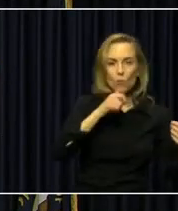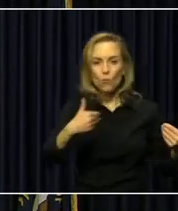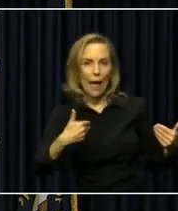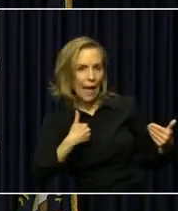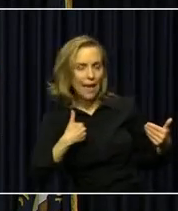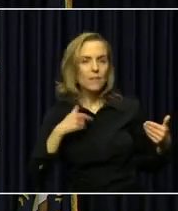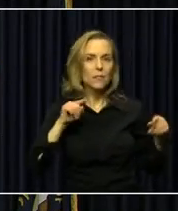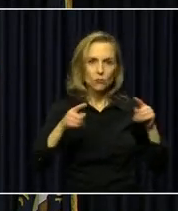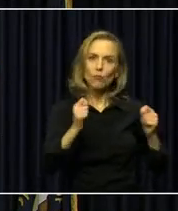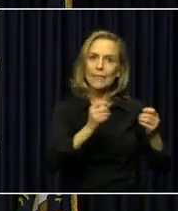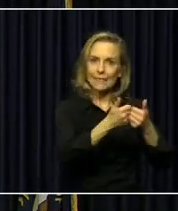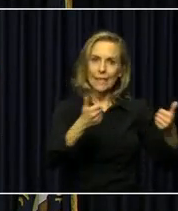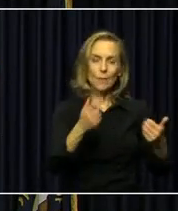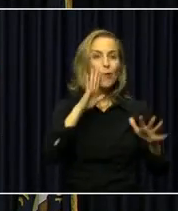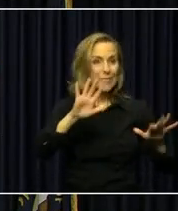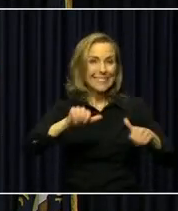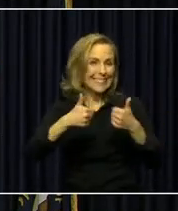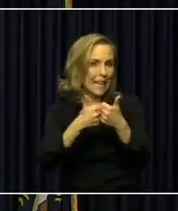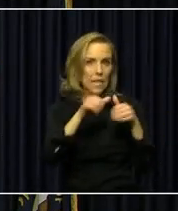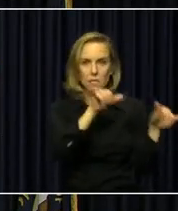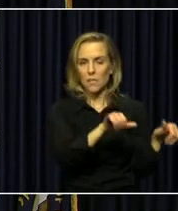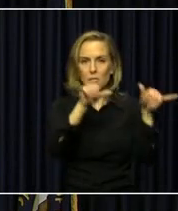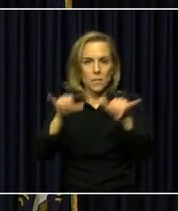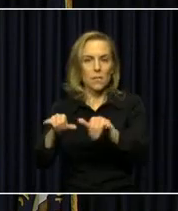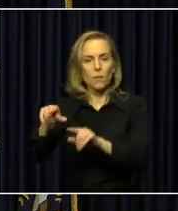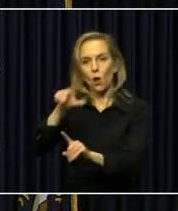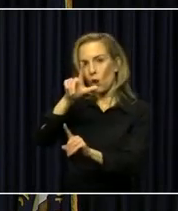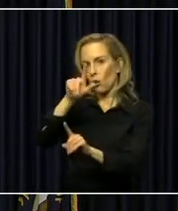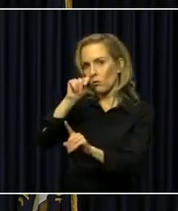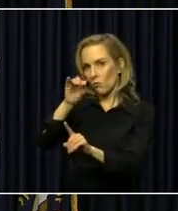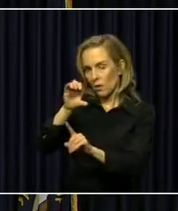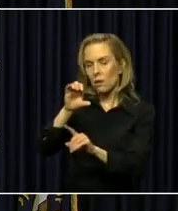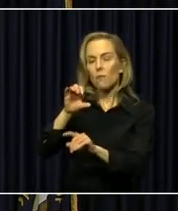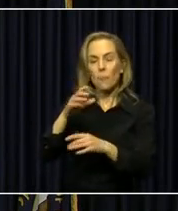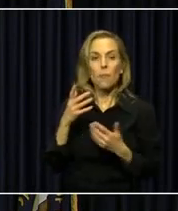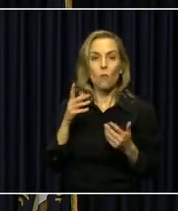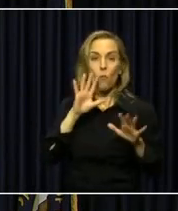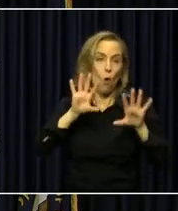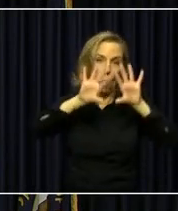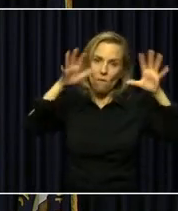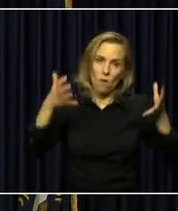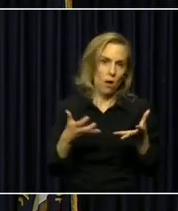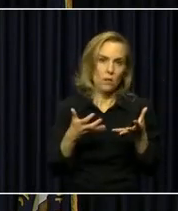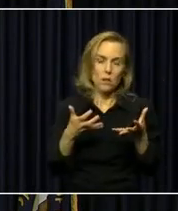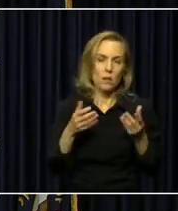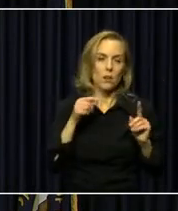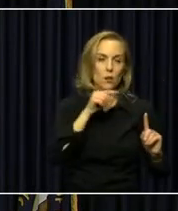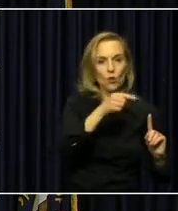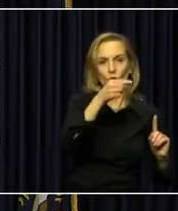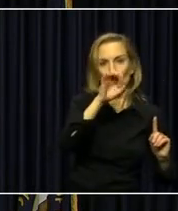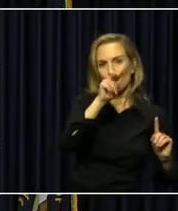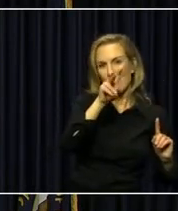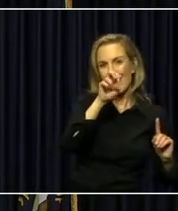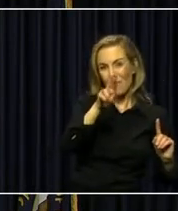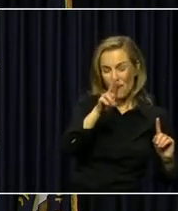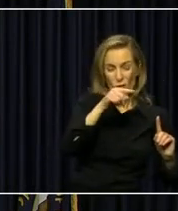LOOSENED UP A LITTLE BIT -- WAS MORE DIFFICULT THAN GETTING SWABS RIGHT NOW, BUT THE NUMBER